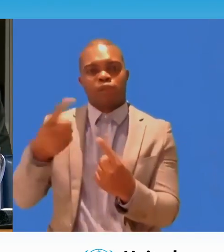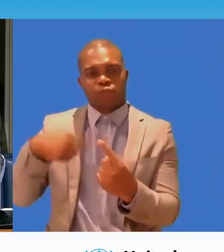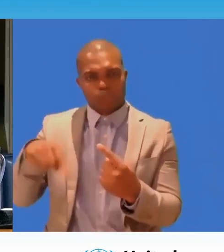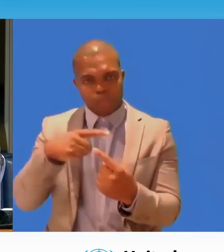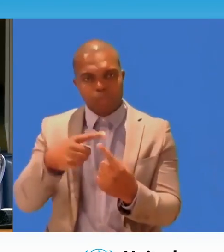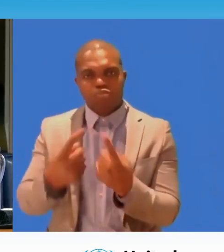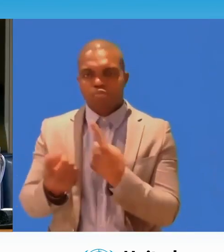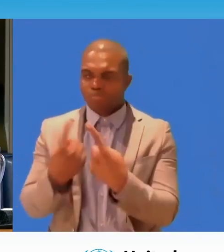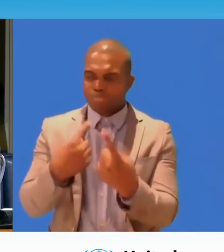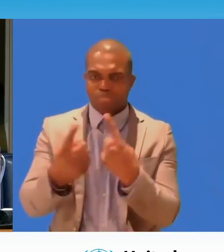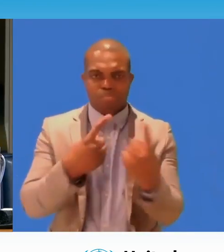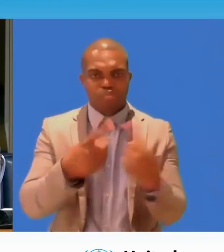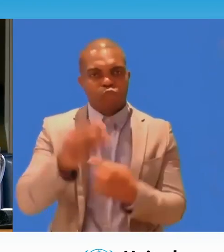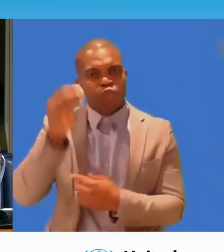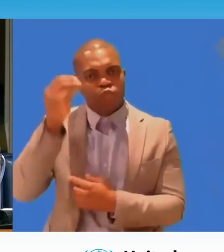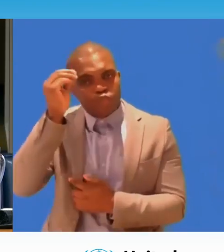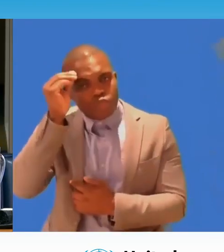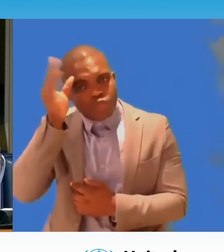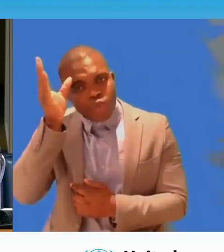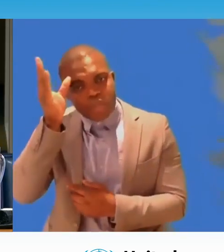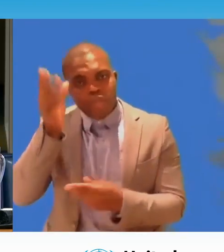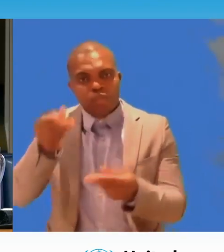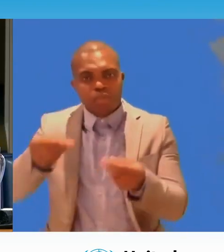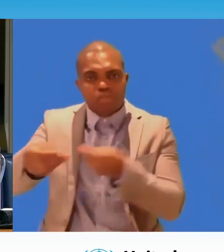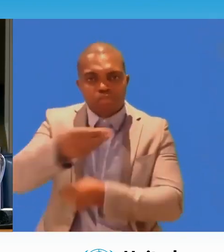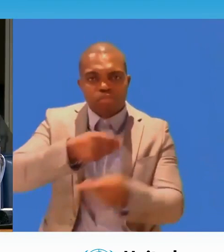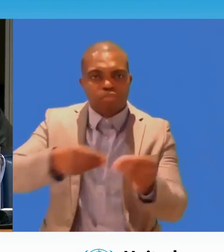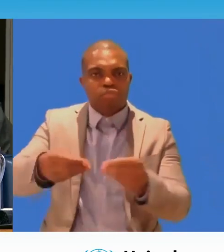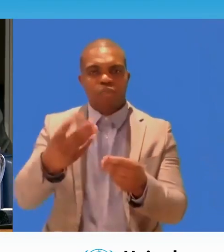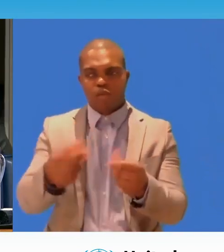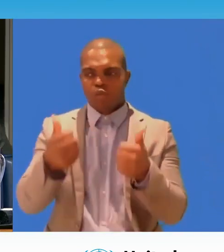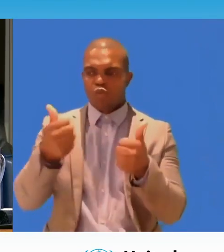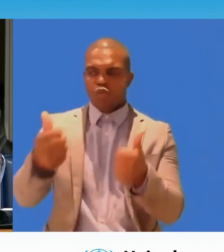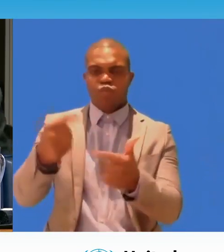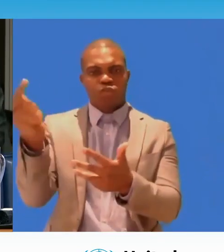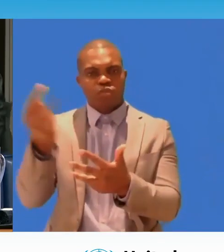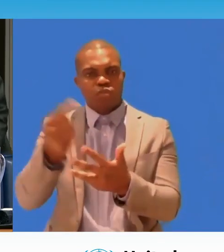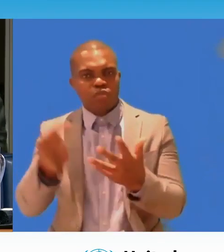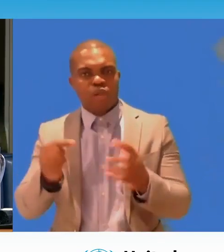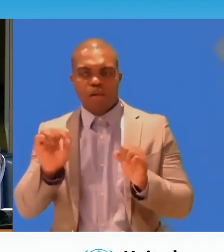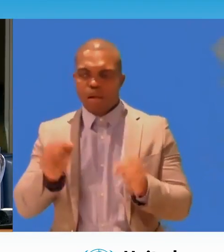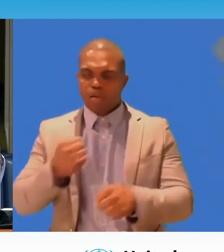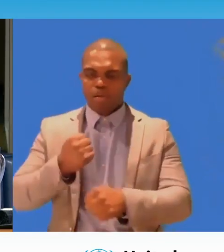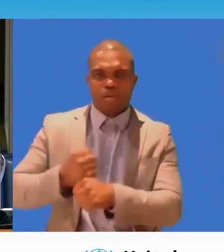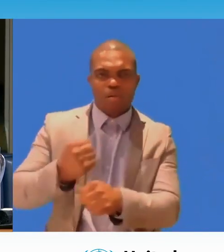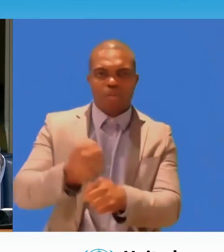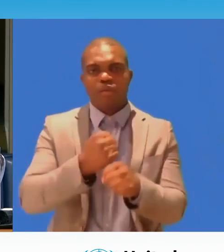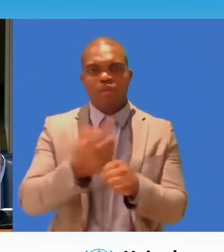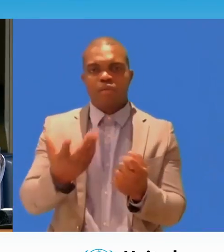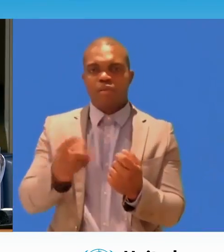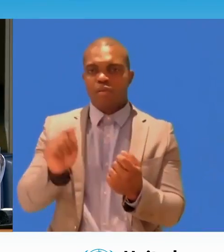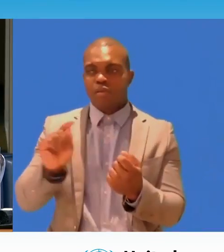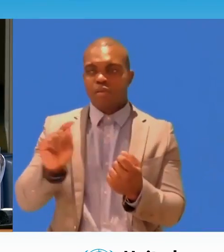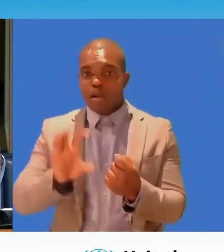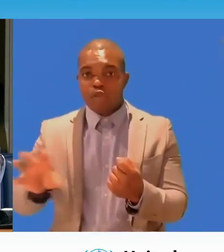un partners and Civil Society stakeholders with the aim of aligning the work that we